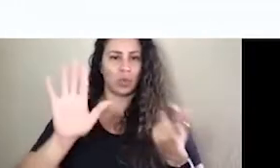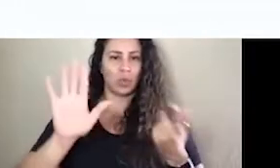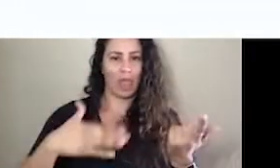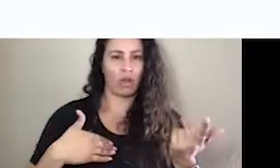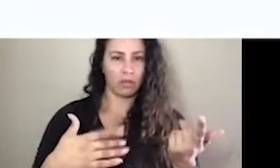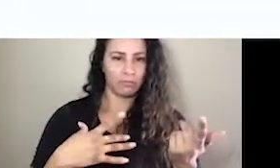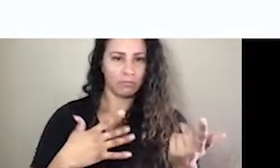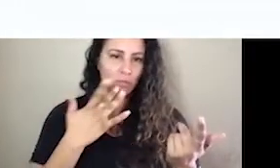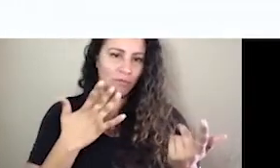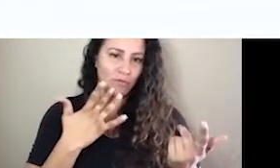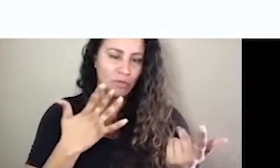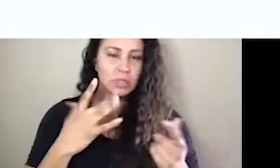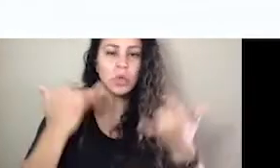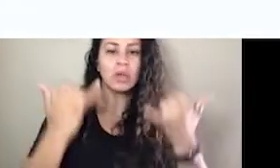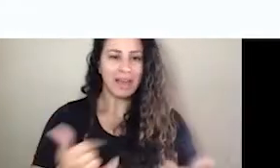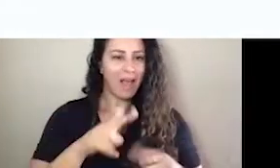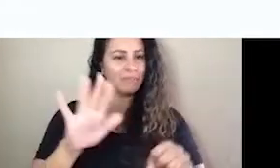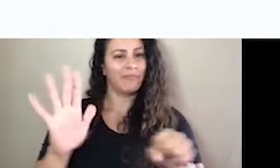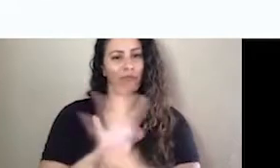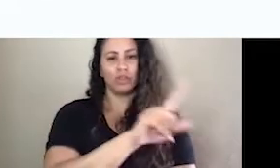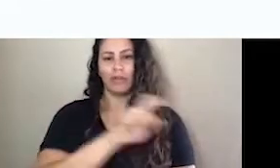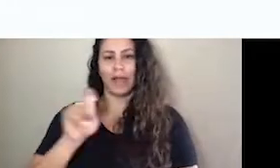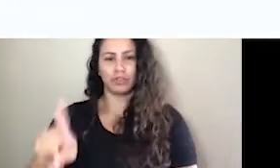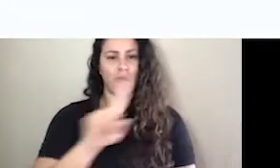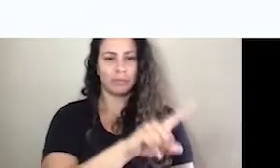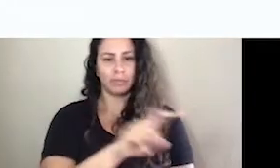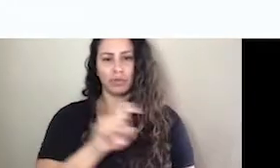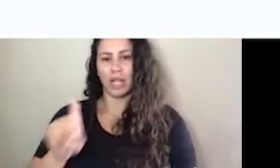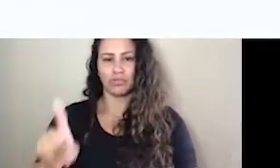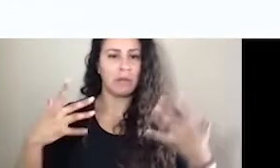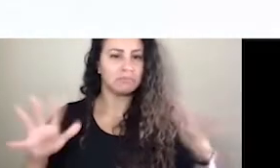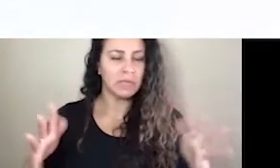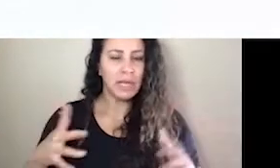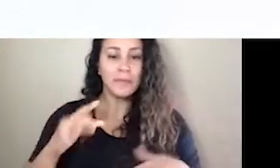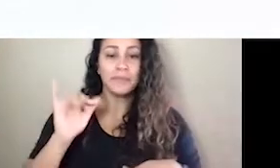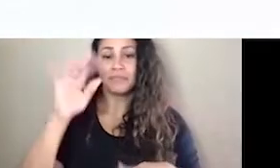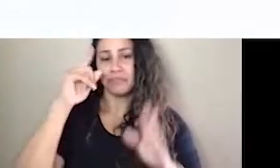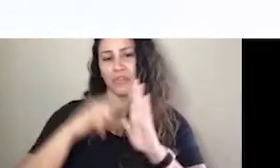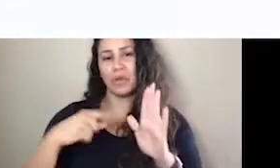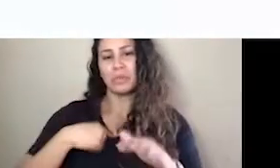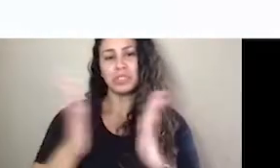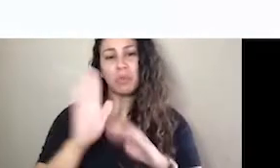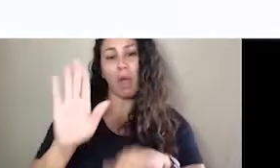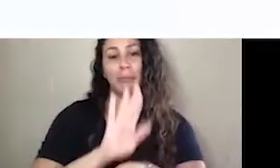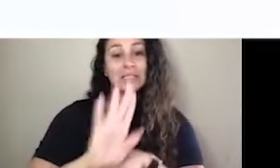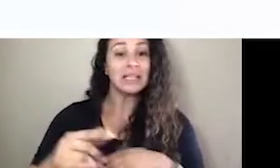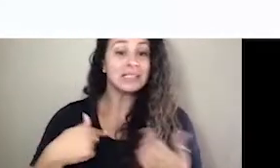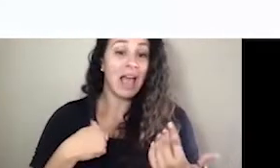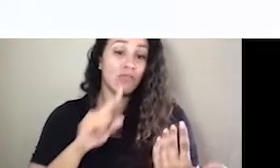WE MADE THIS FULLY DRAG AND DROP. FOR EXAMPLE, I WAS A SMALL BUSINESS AND I LIKED THE